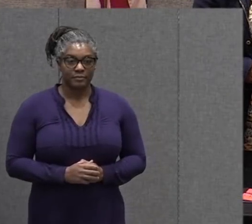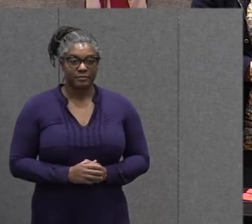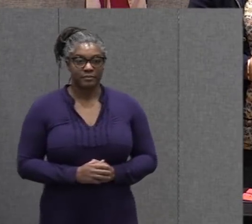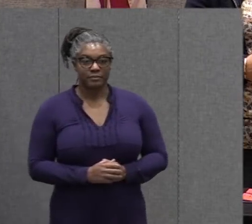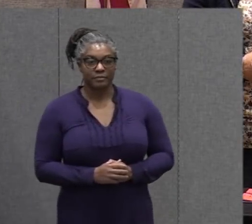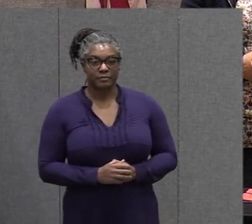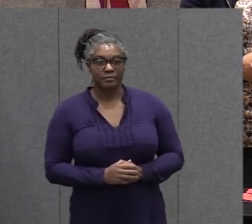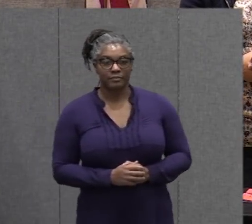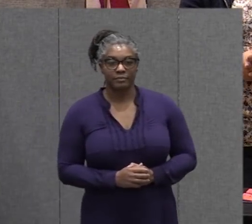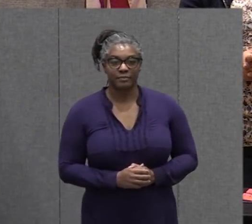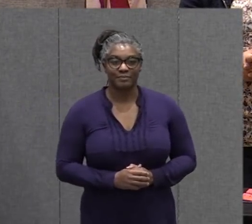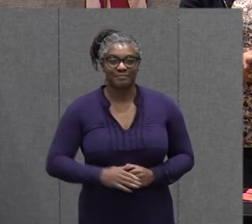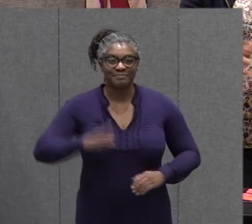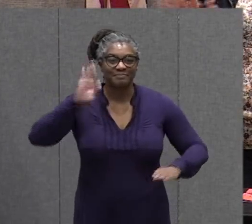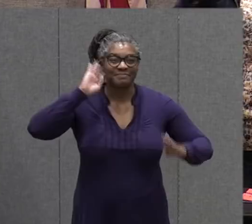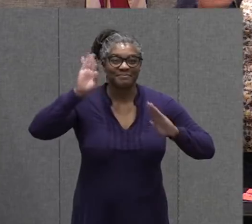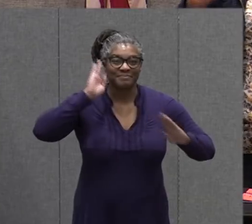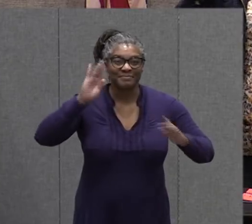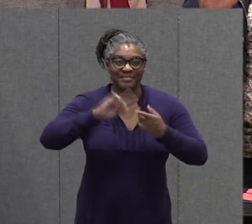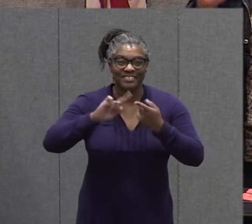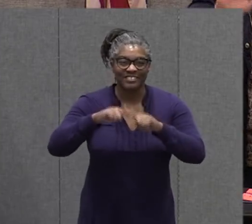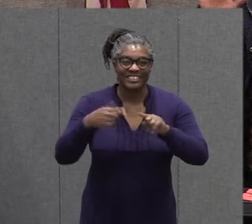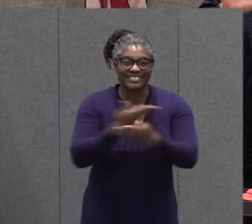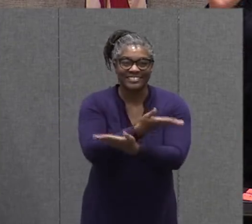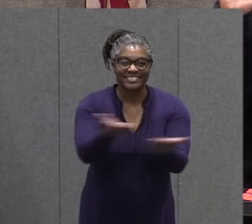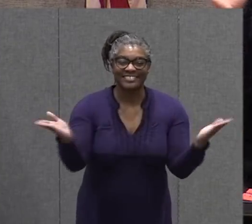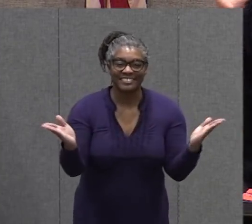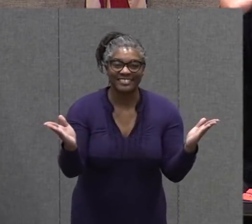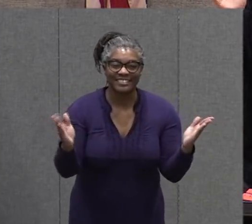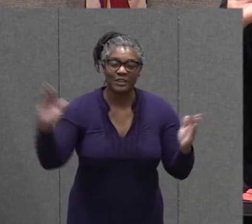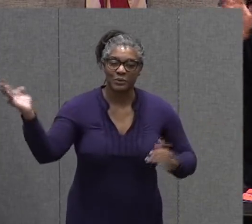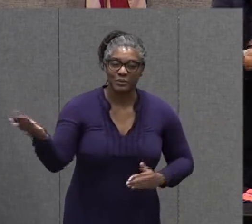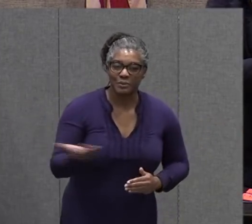Hello friends welcome to, "at home with APS".